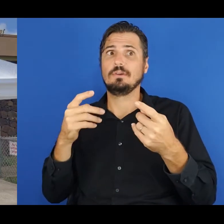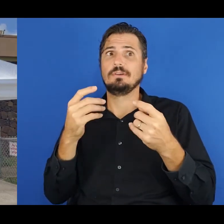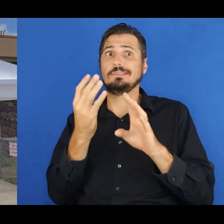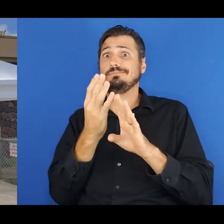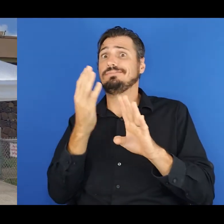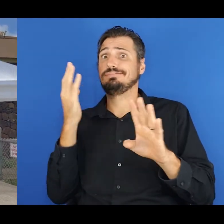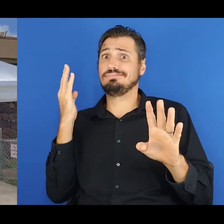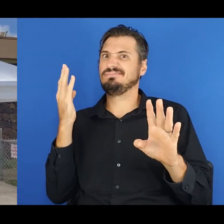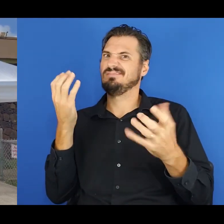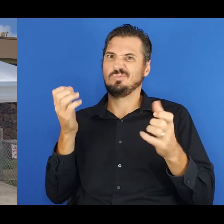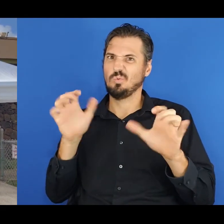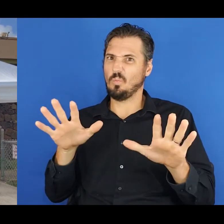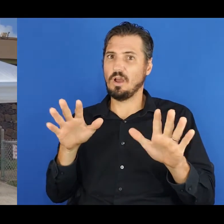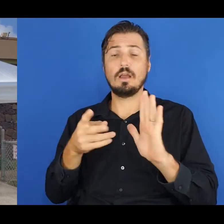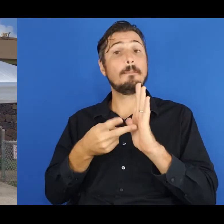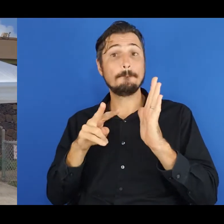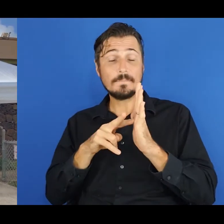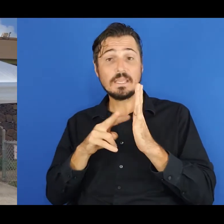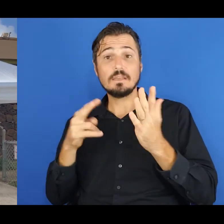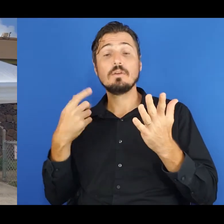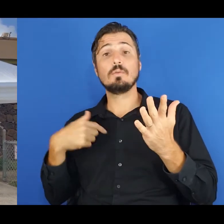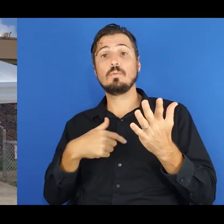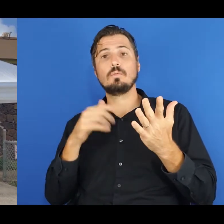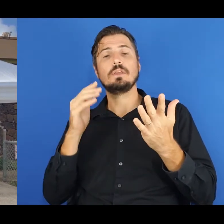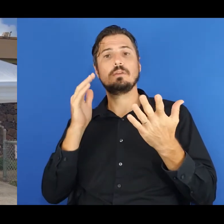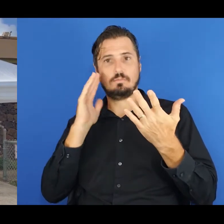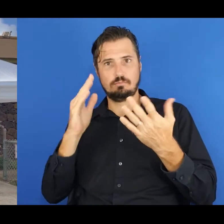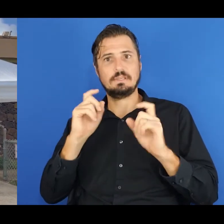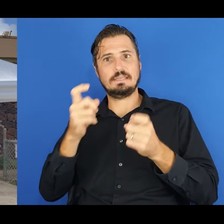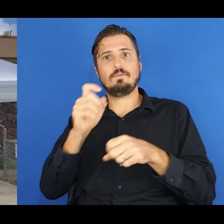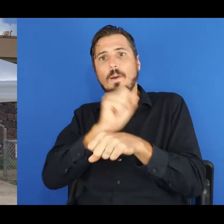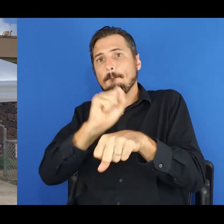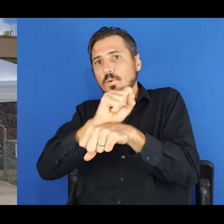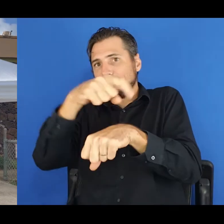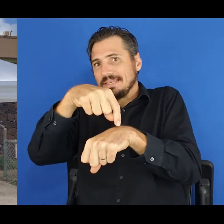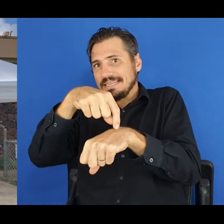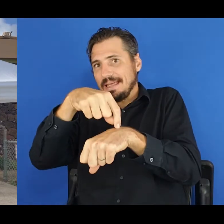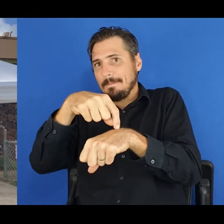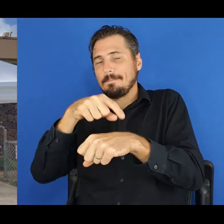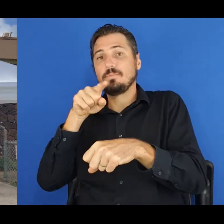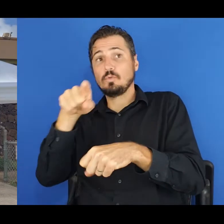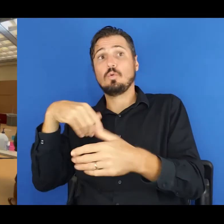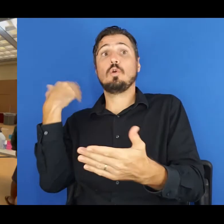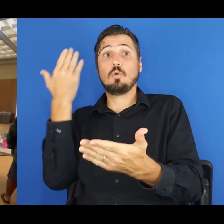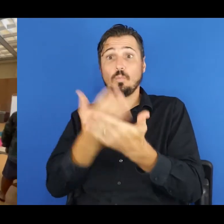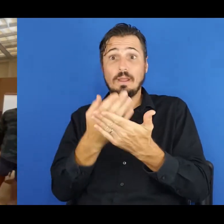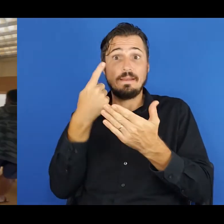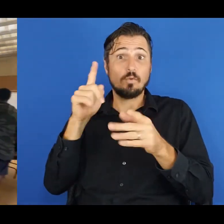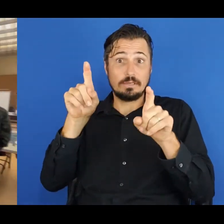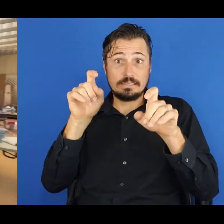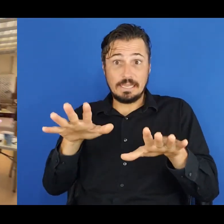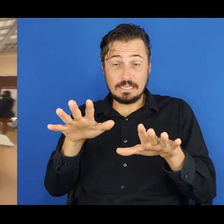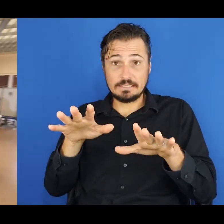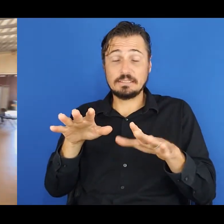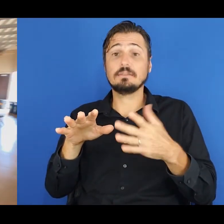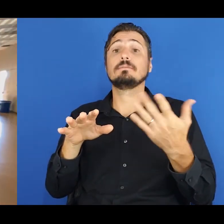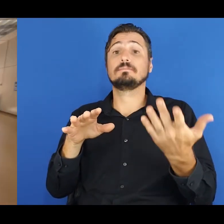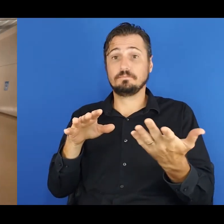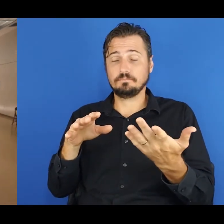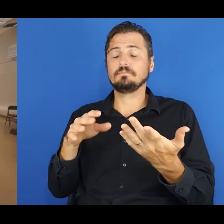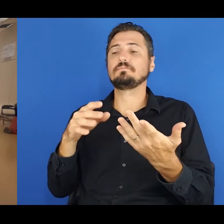lines, we are providing appointment times on a first-come, first-served basis as people arrive to the testing center each morning.